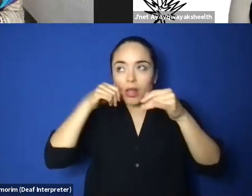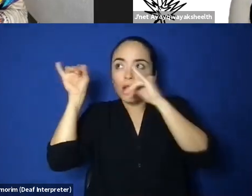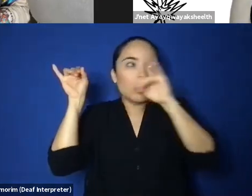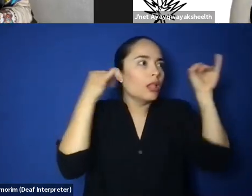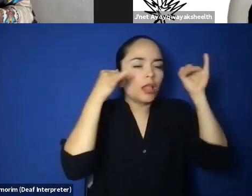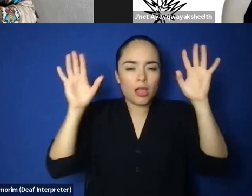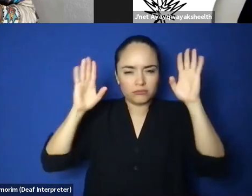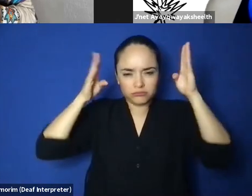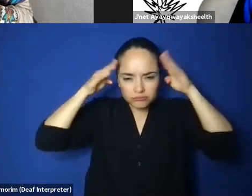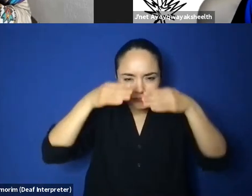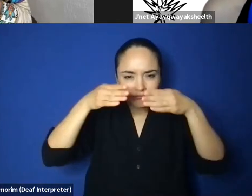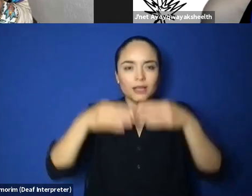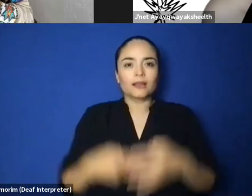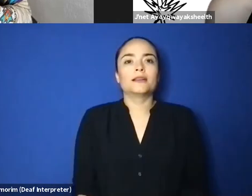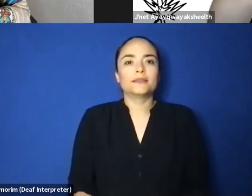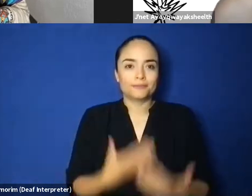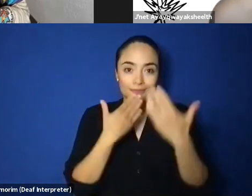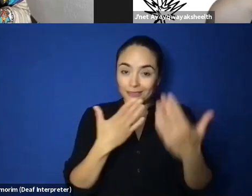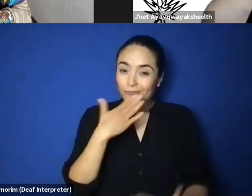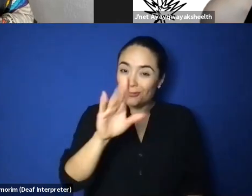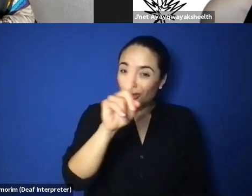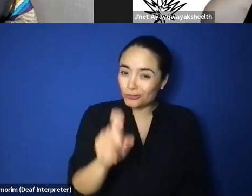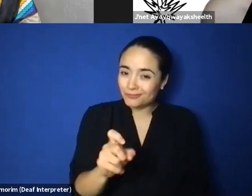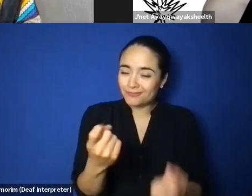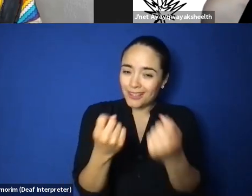that's a really great question. There's a couple more questions, if you want to answer a few